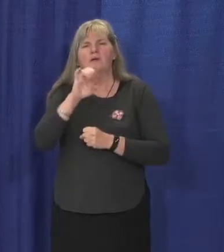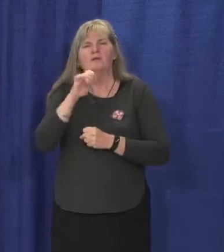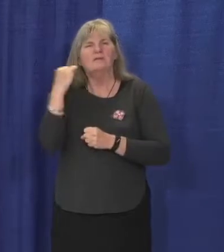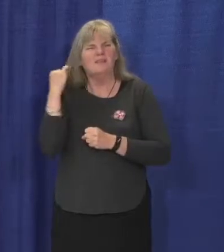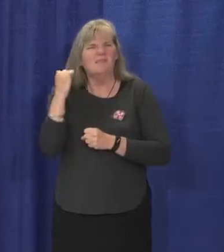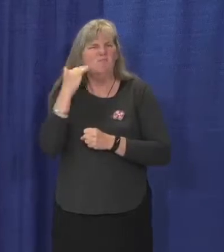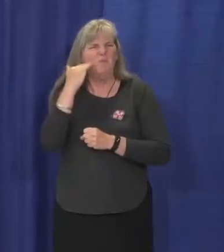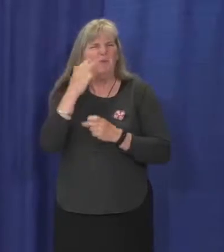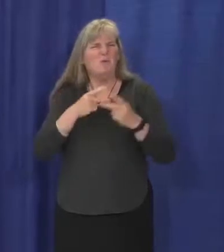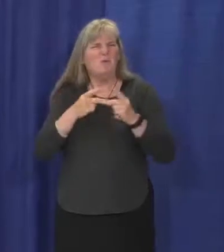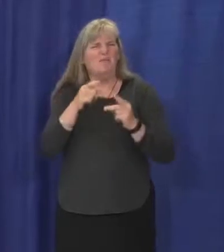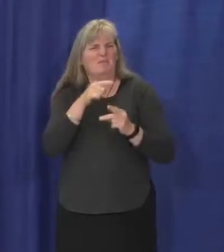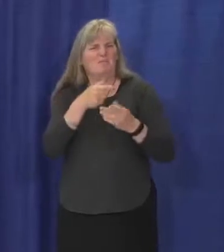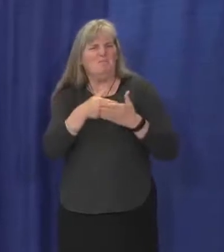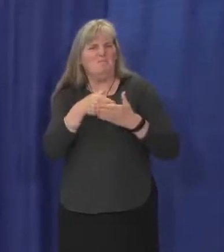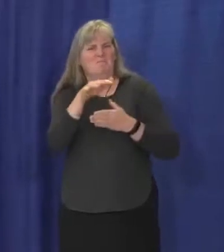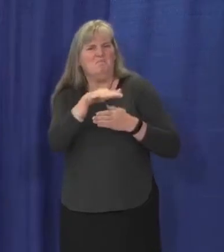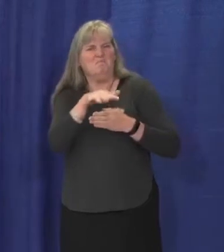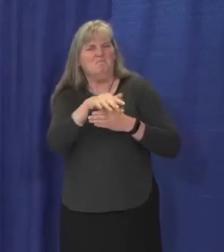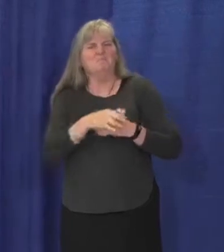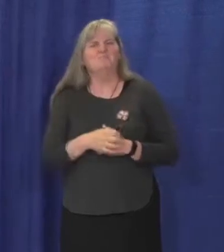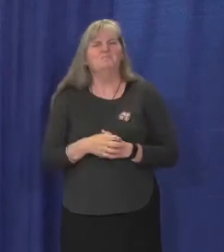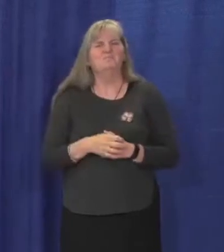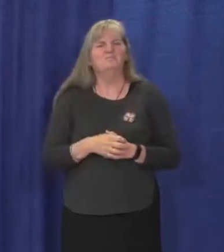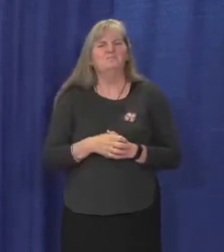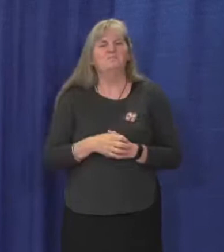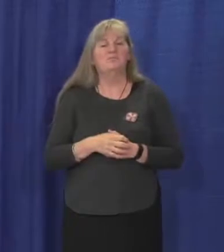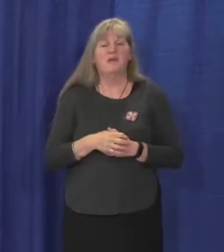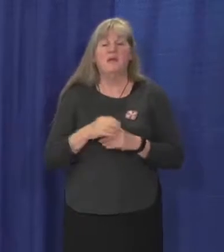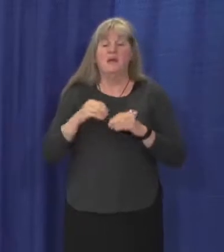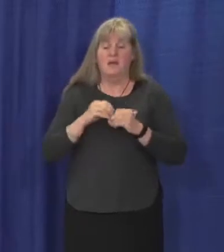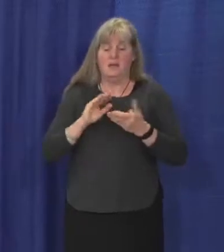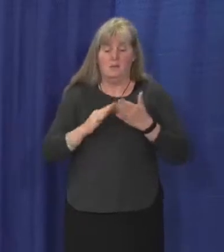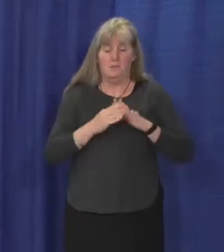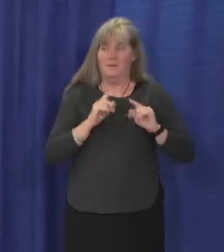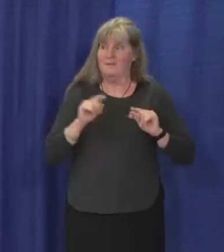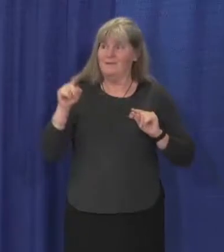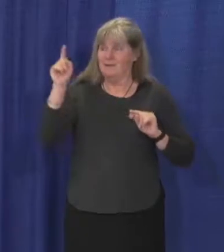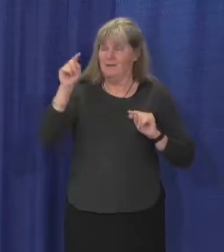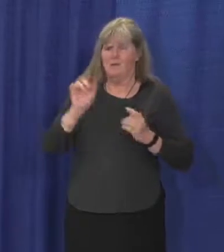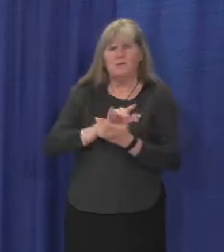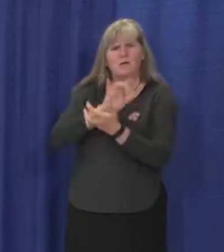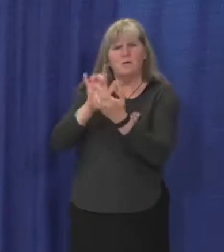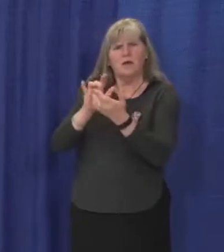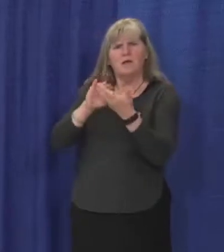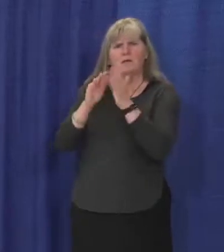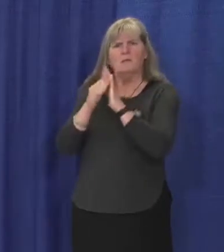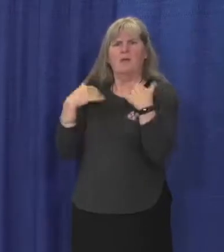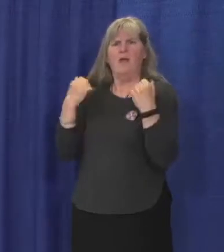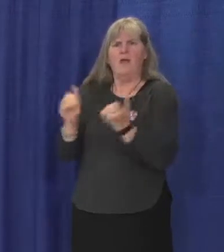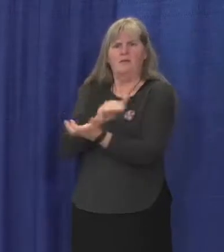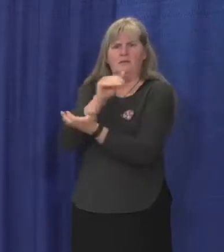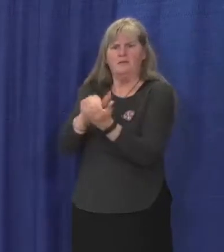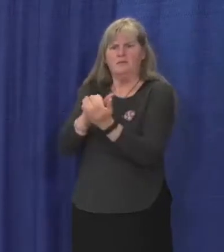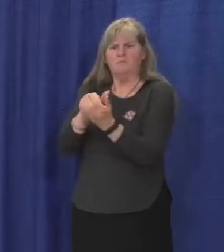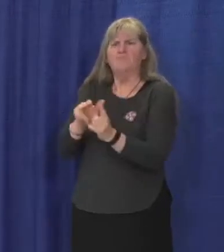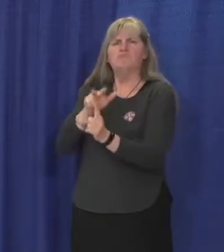is located, most people know where that is. People enrolled community should